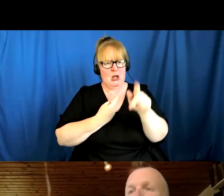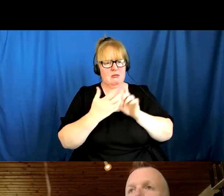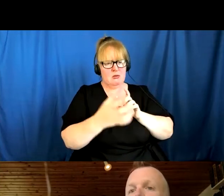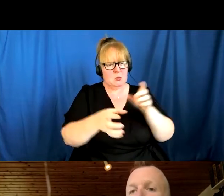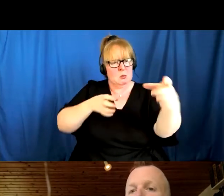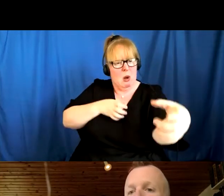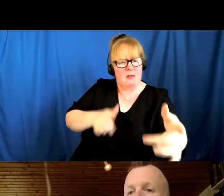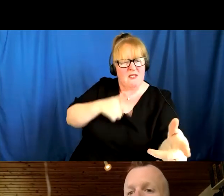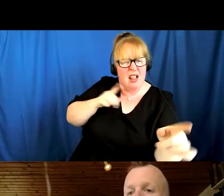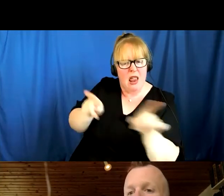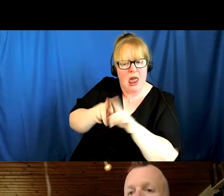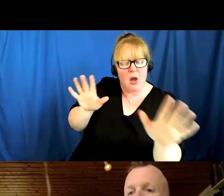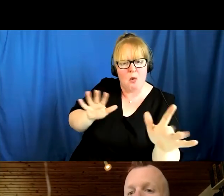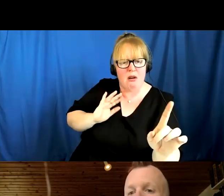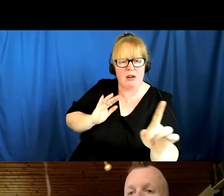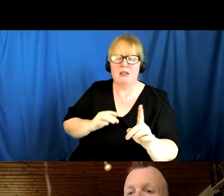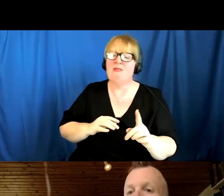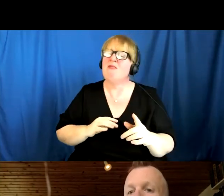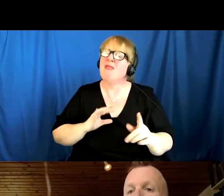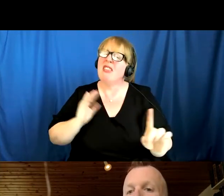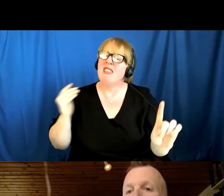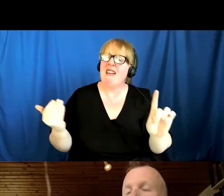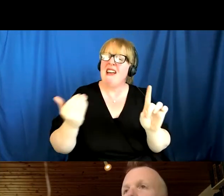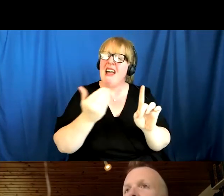often at the goals of these kinds of socially engaged outreach projects.